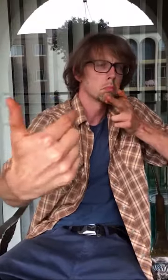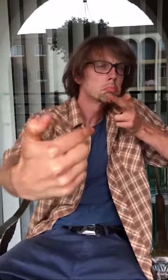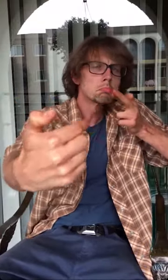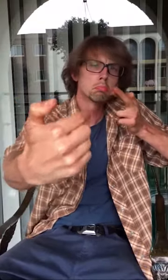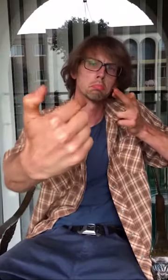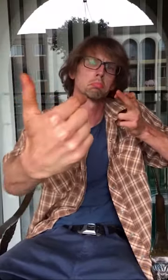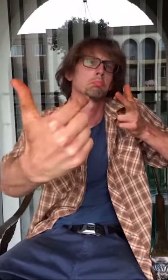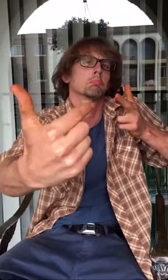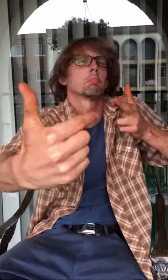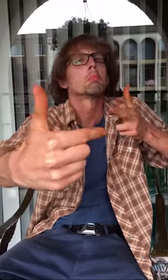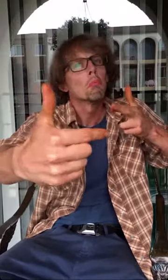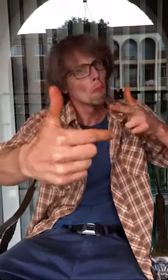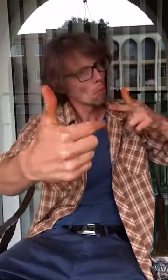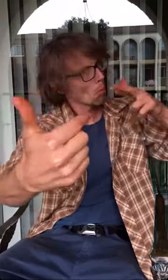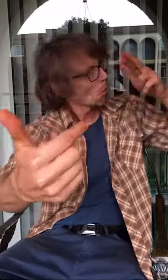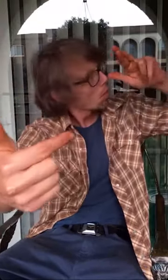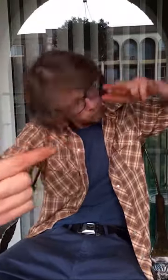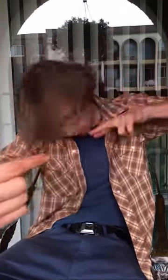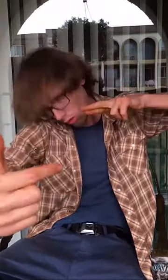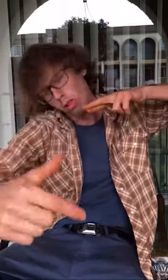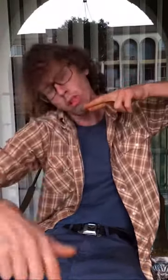[BANG!] [THUD!]